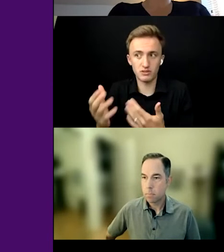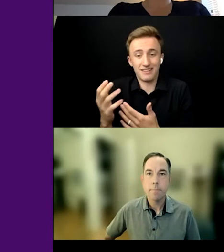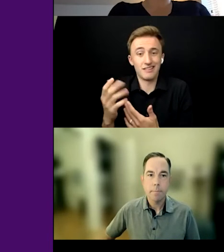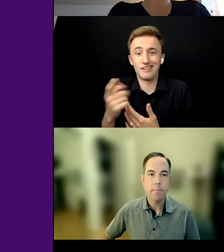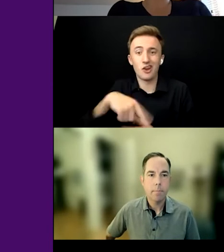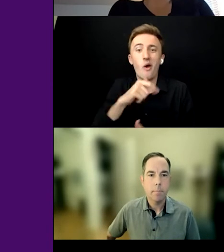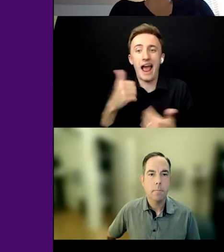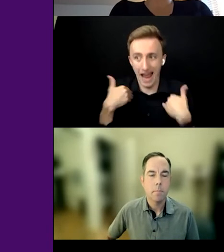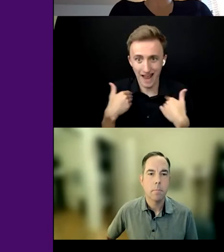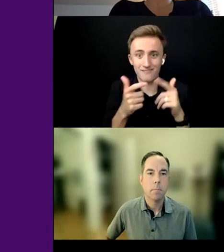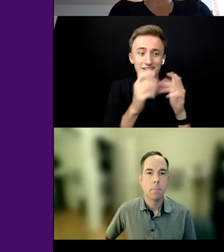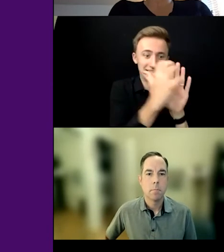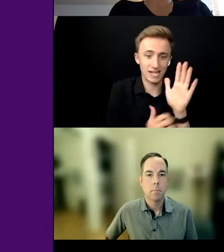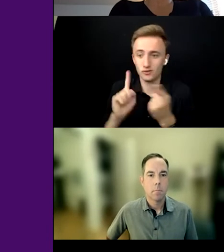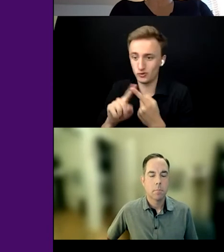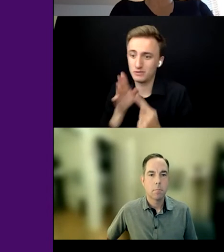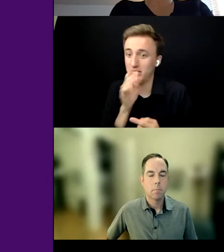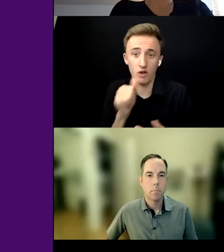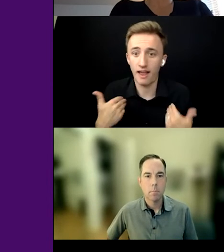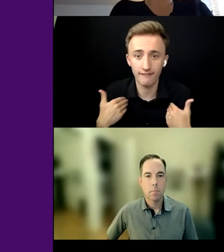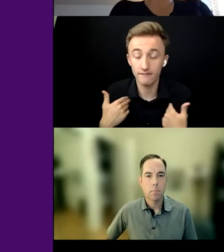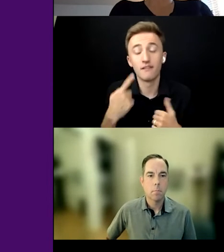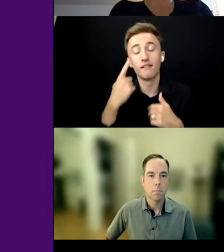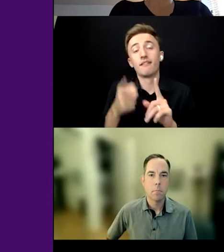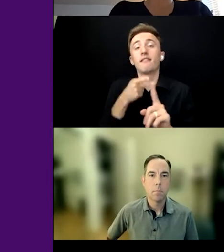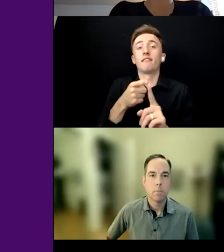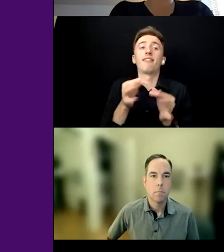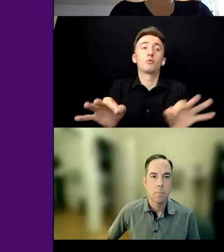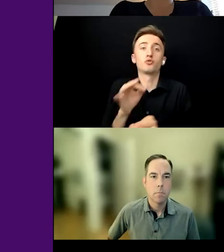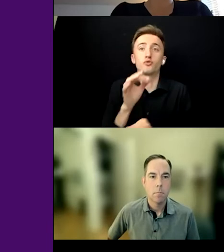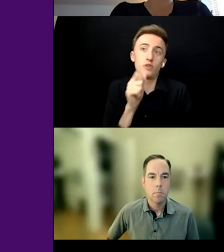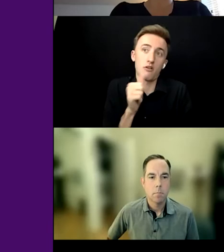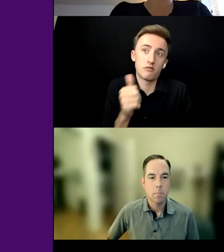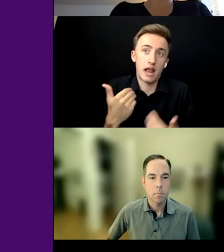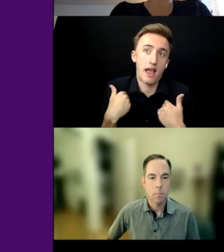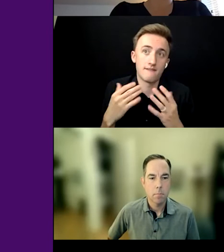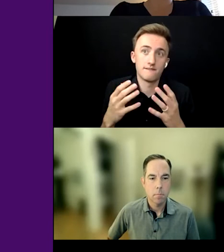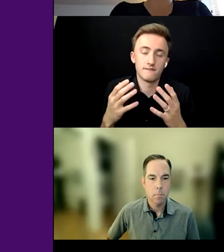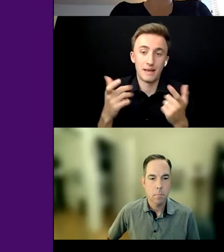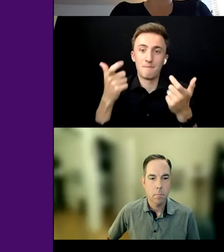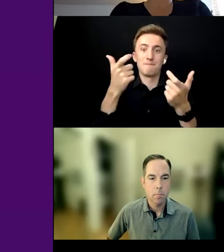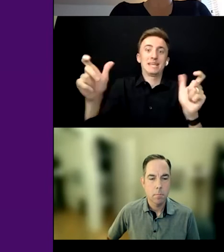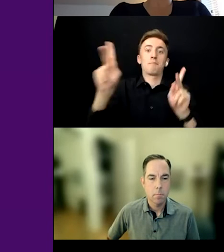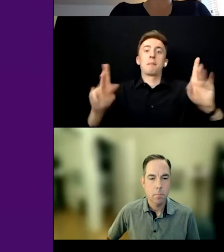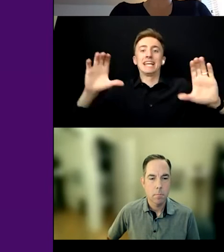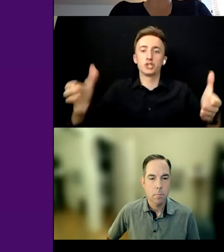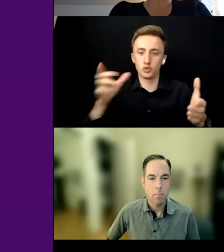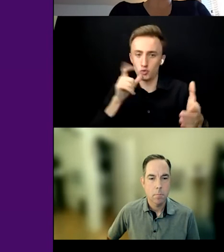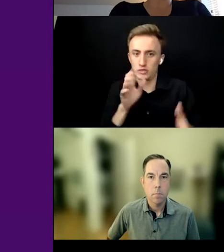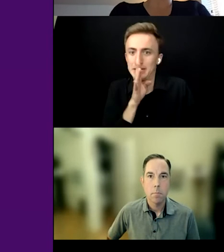at the moment. Certainly languages that don't have large speaking populations and are not well served